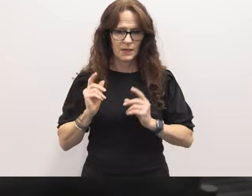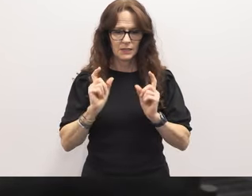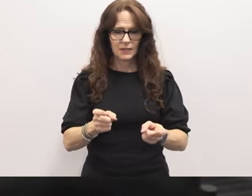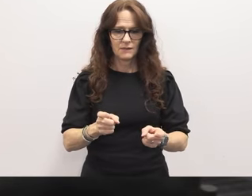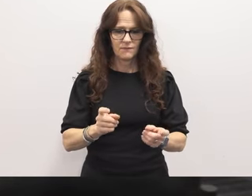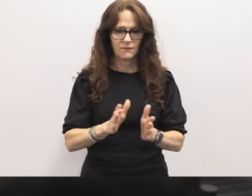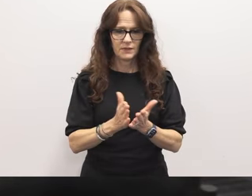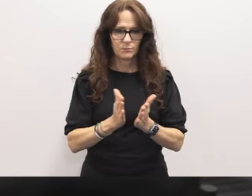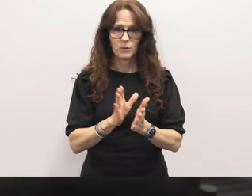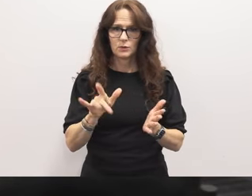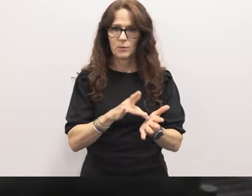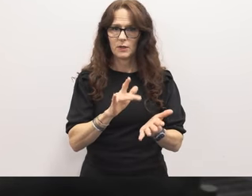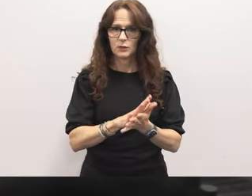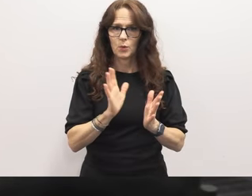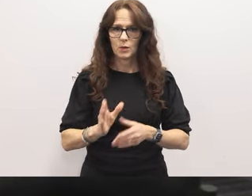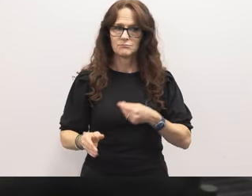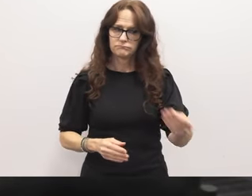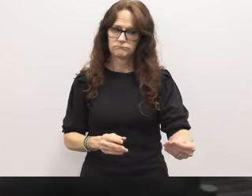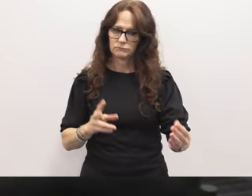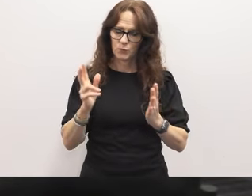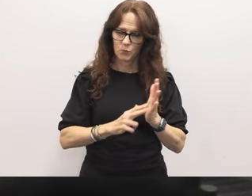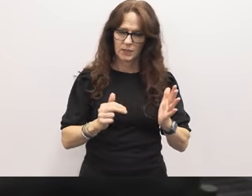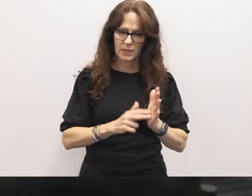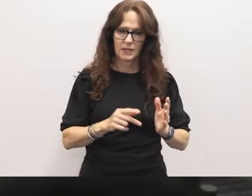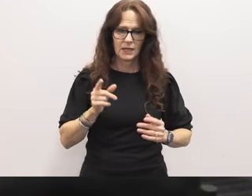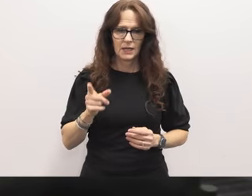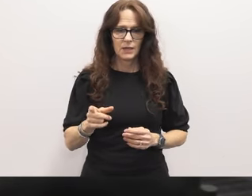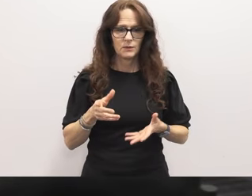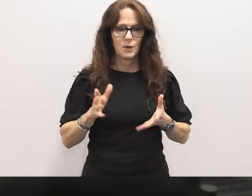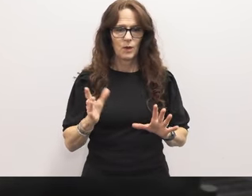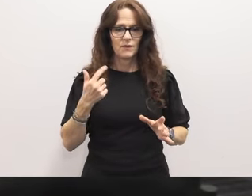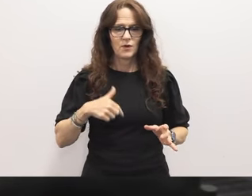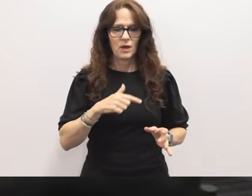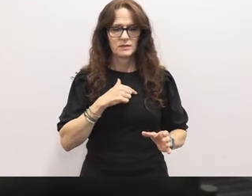It was a way for us to have a conversation